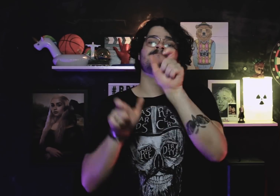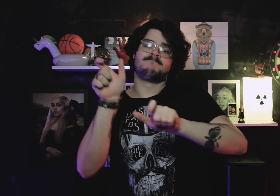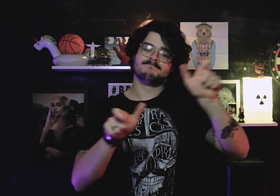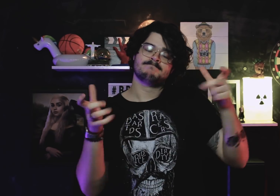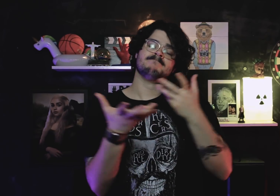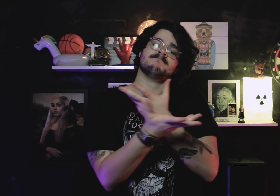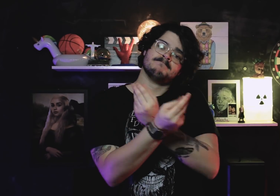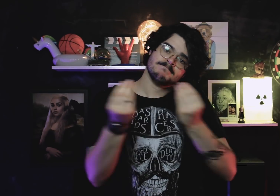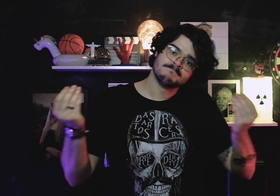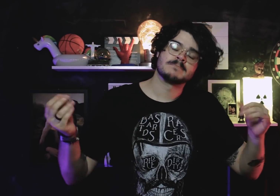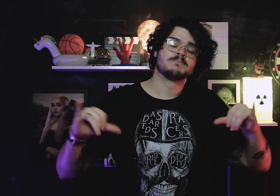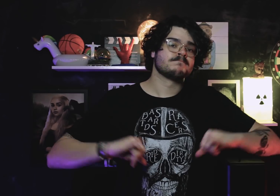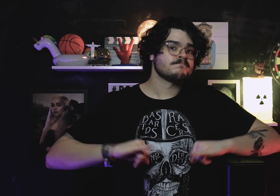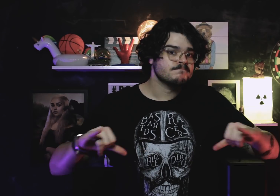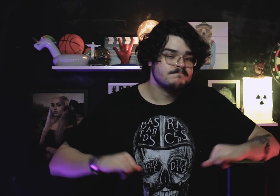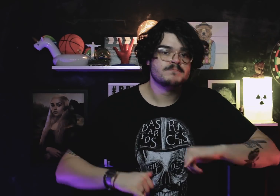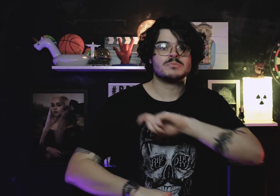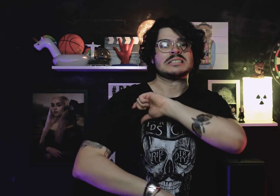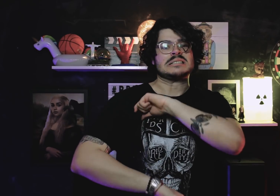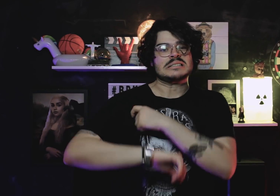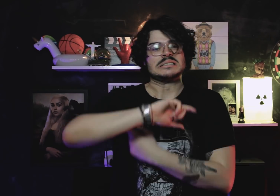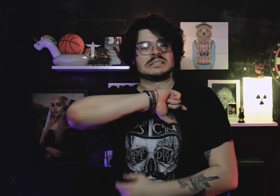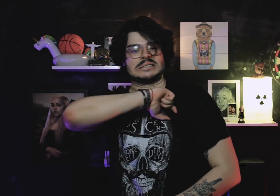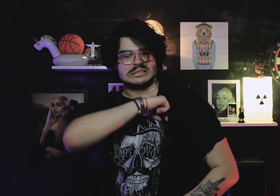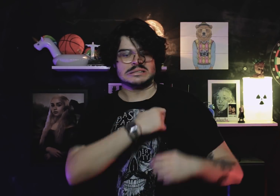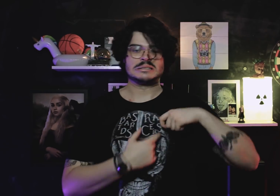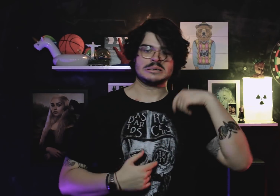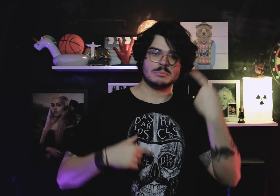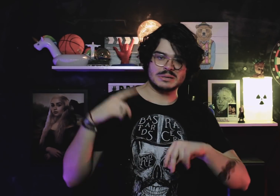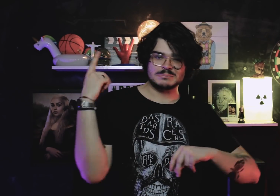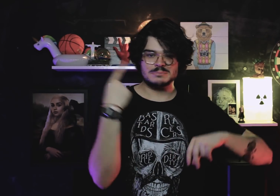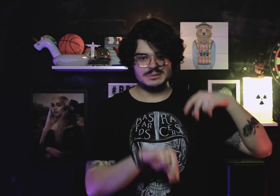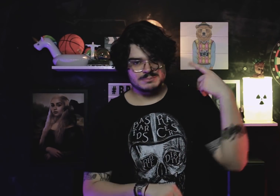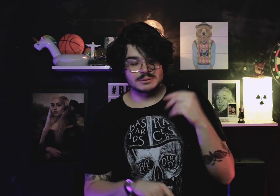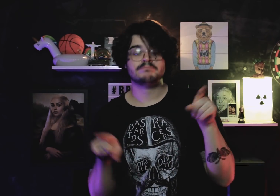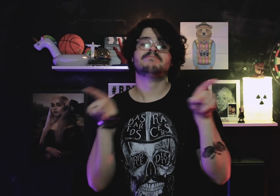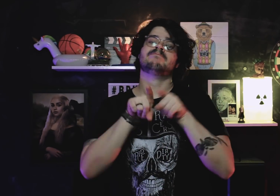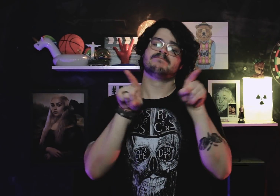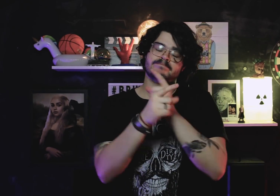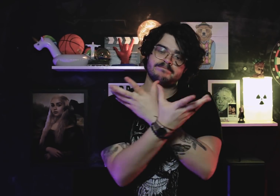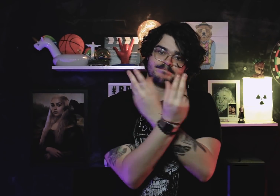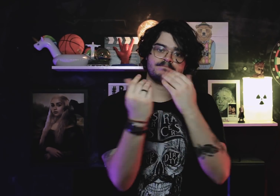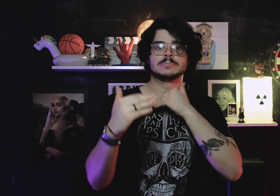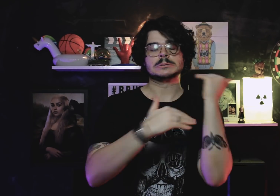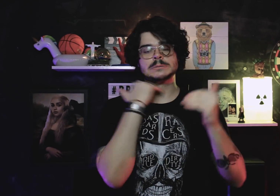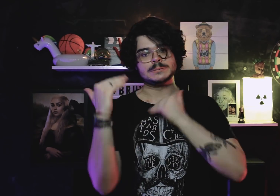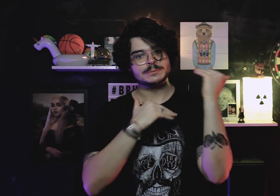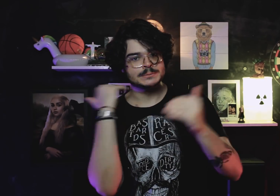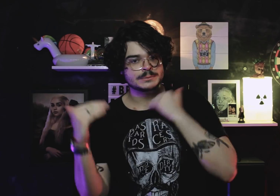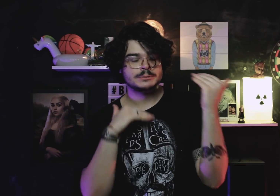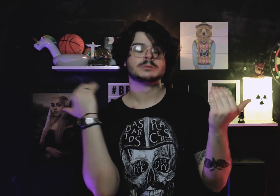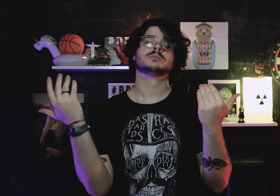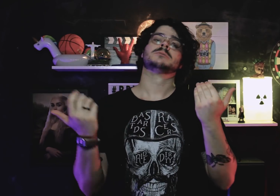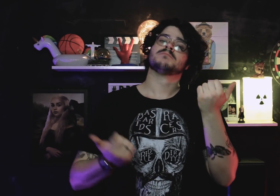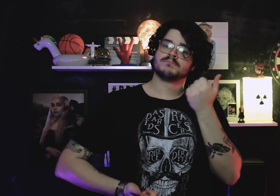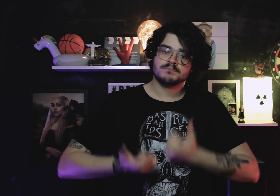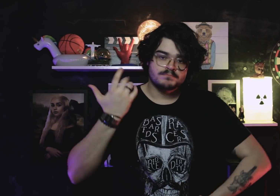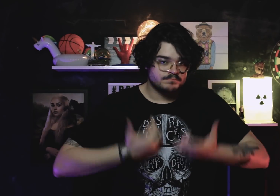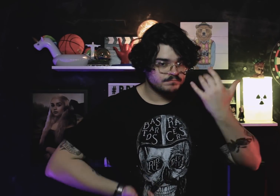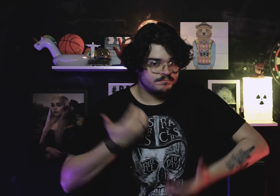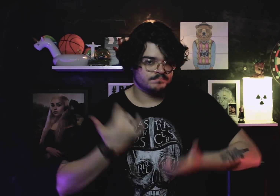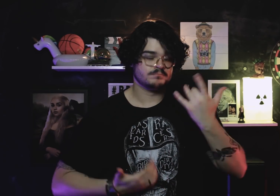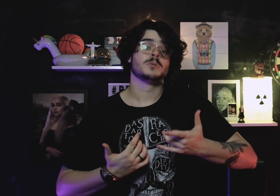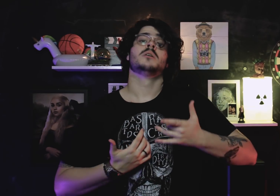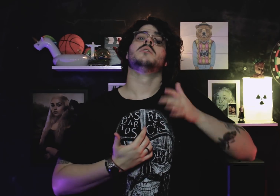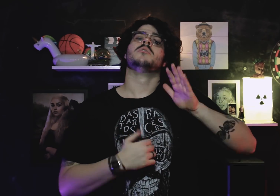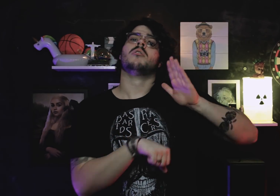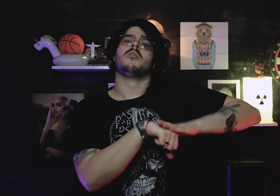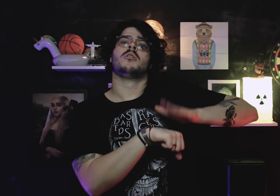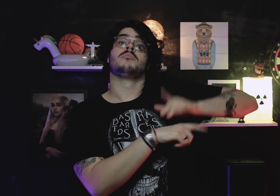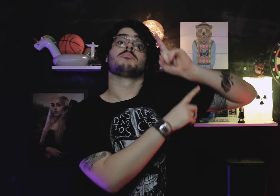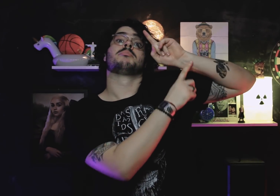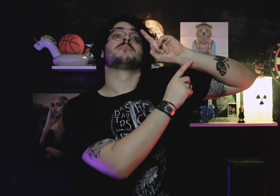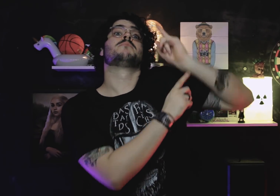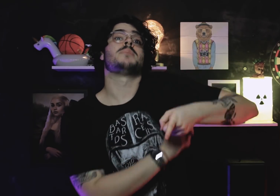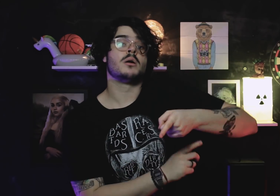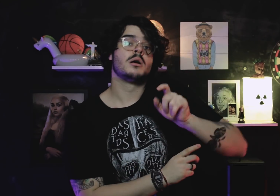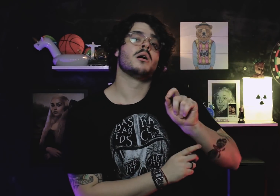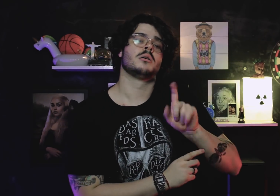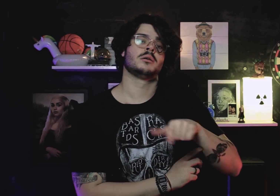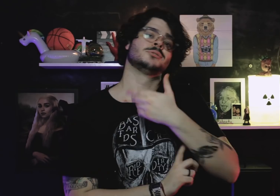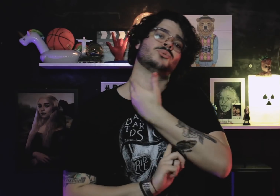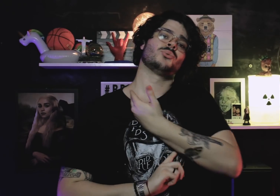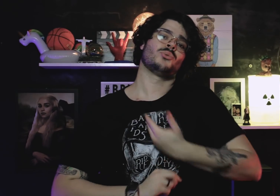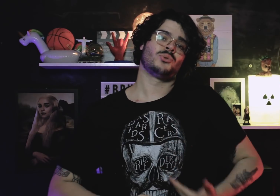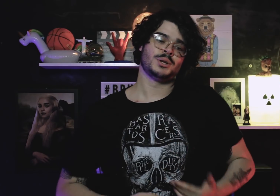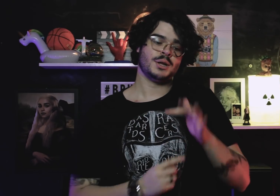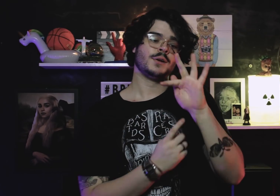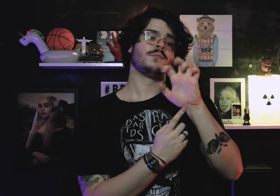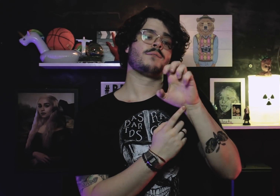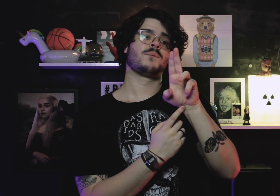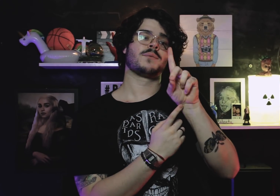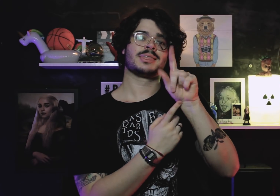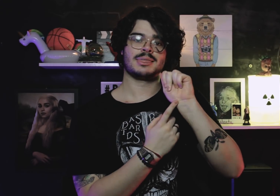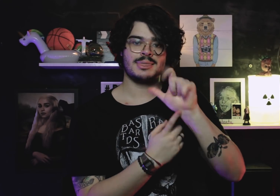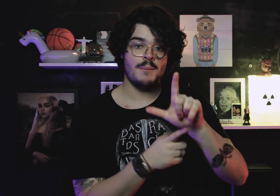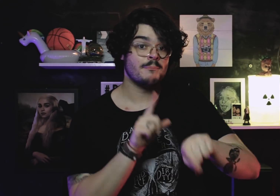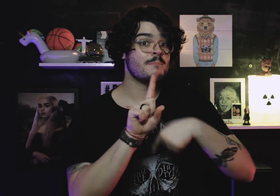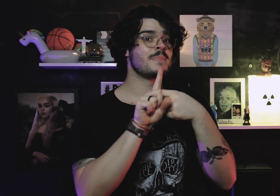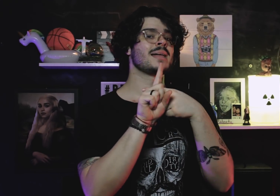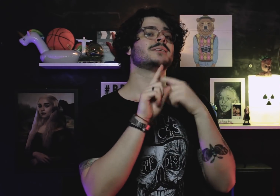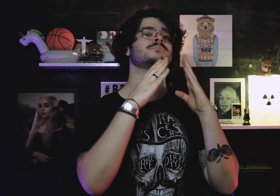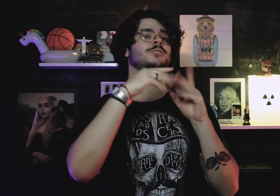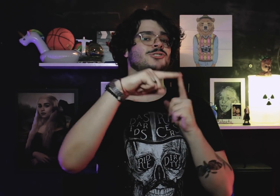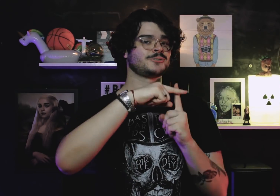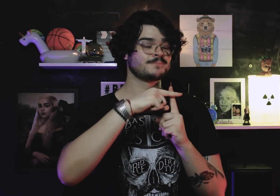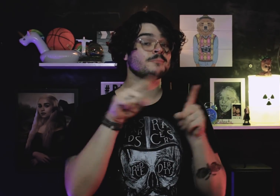were tortured, killed and burned by order of the feudal governments, the churches